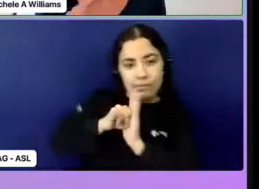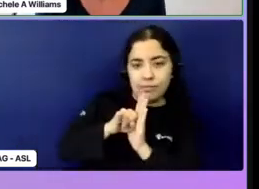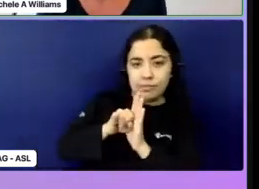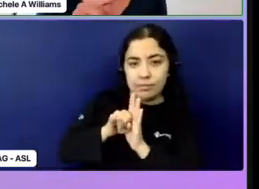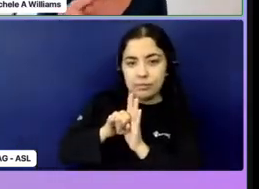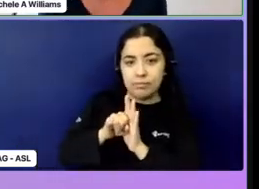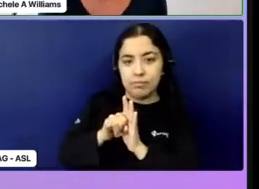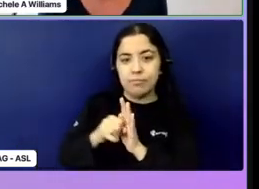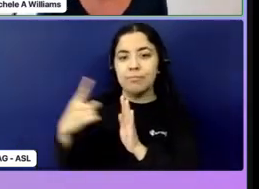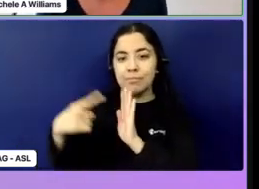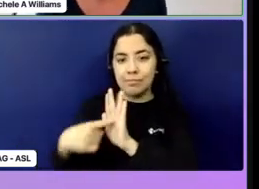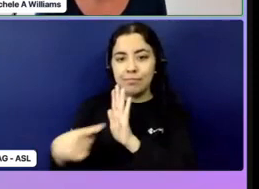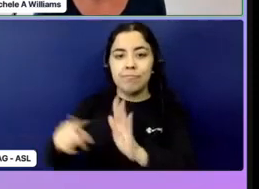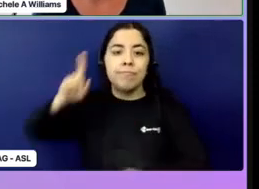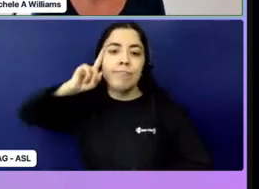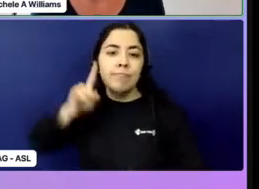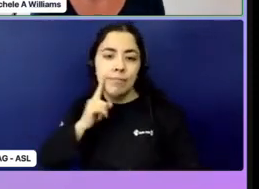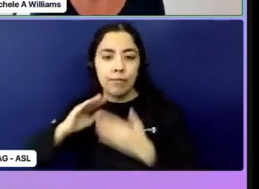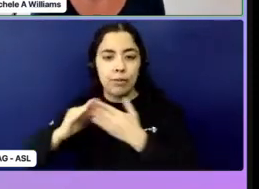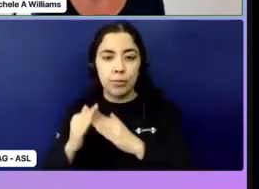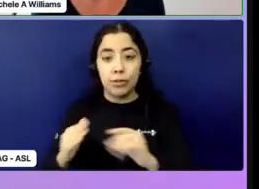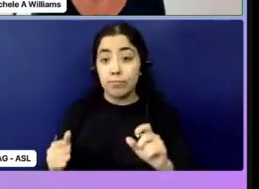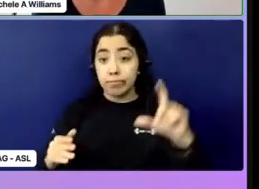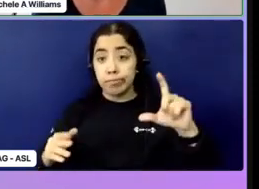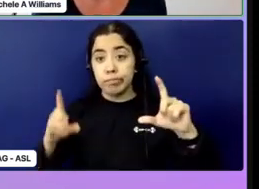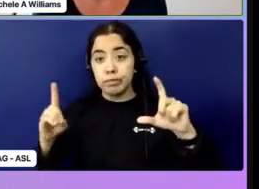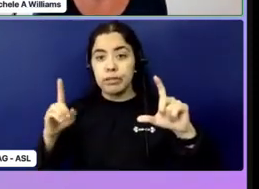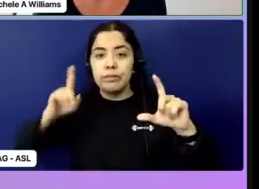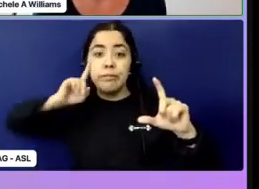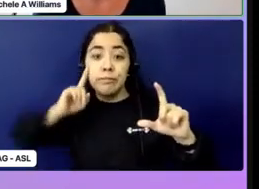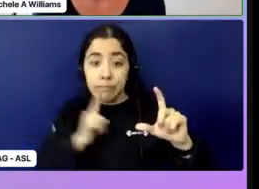disability is cultural or an identity, and we see that in